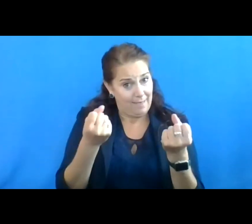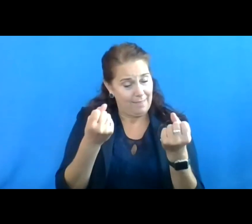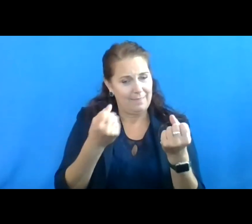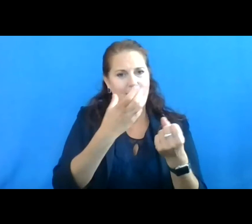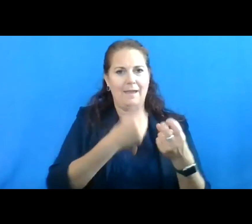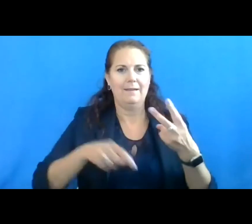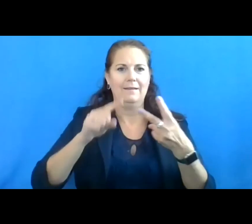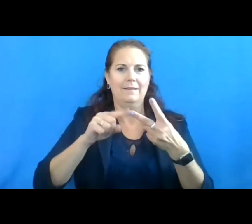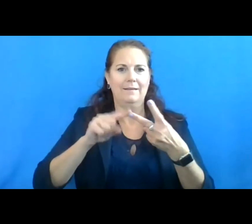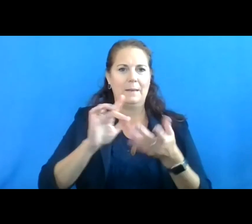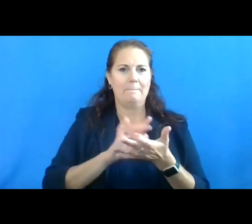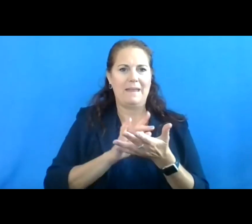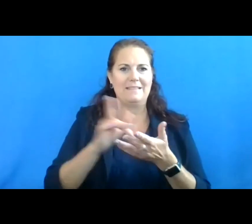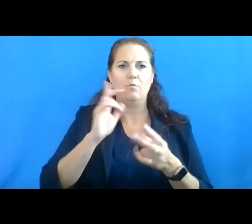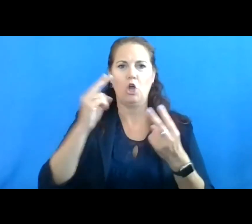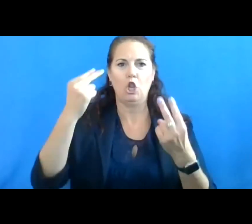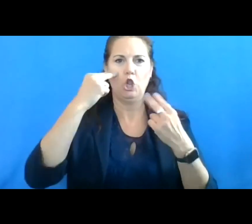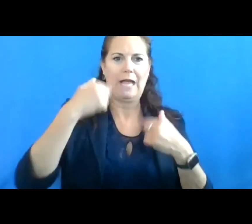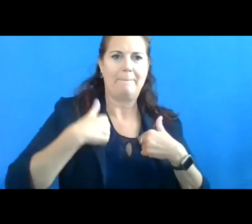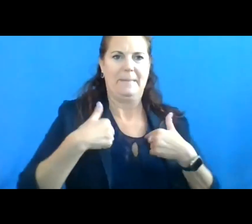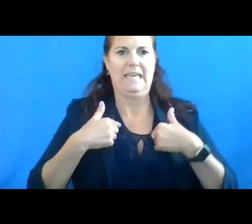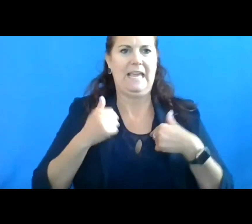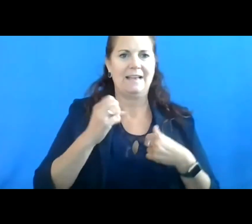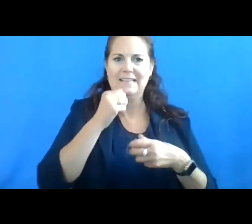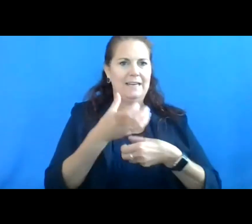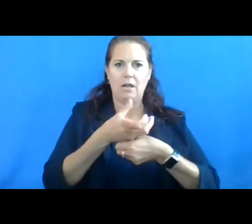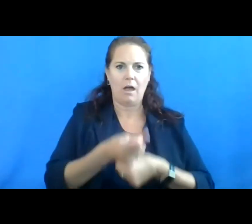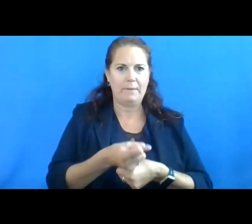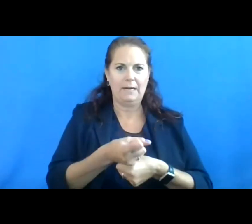look at me as incompetent and incapable.